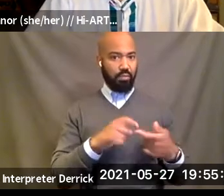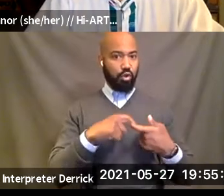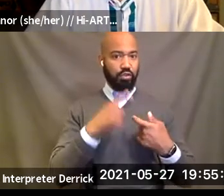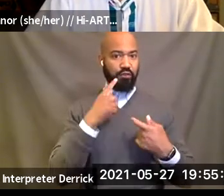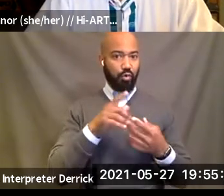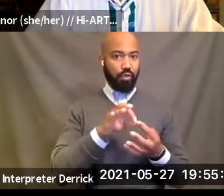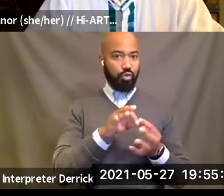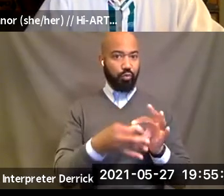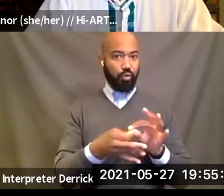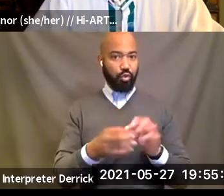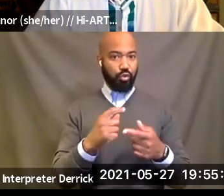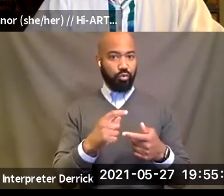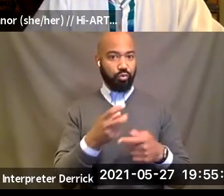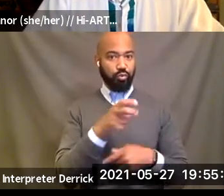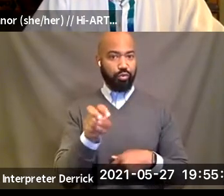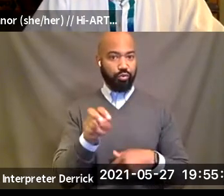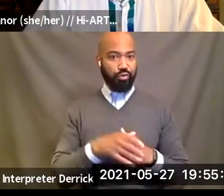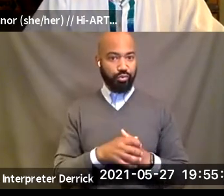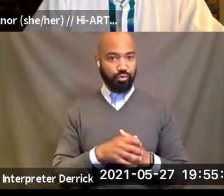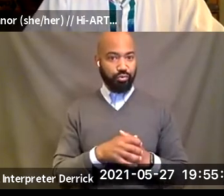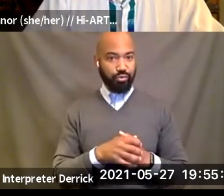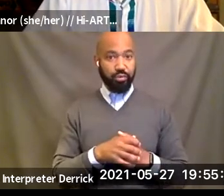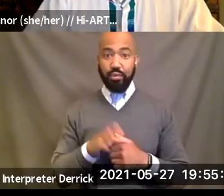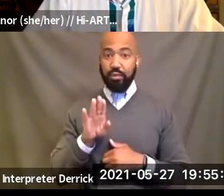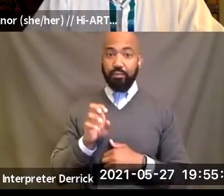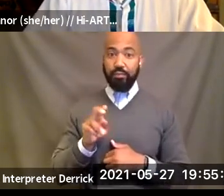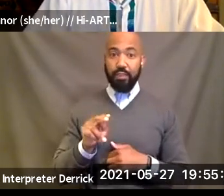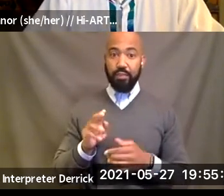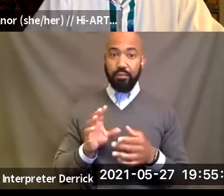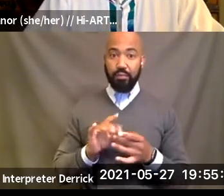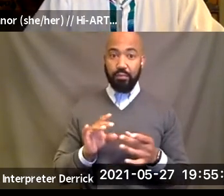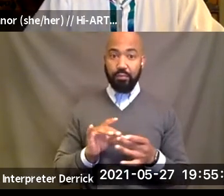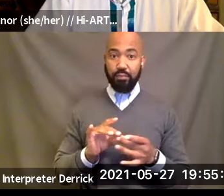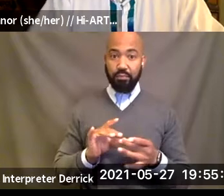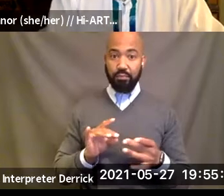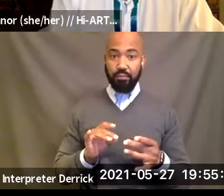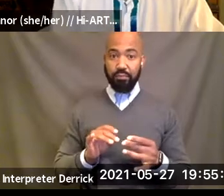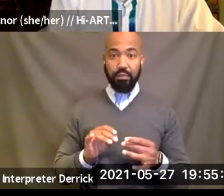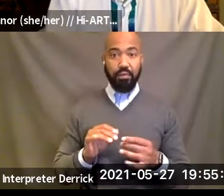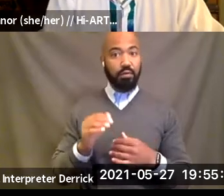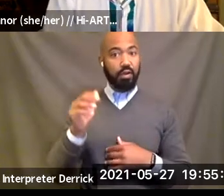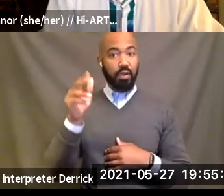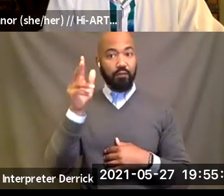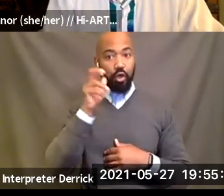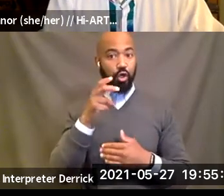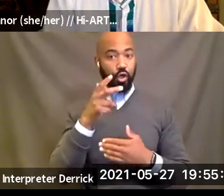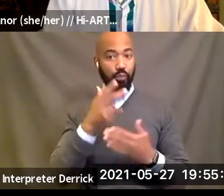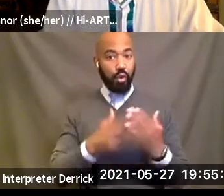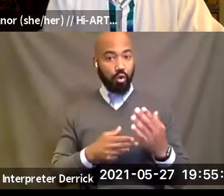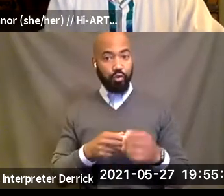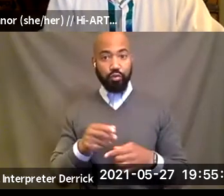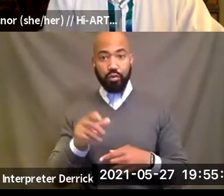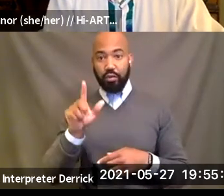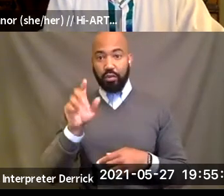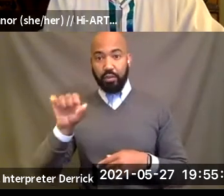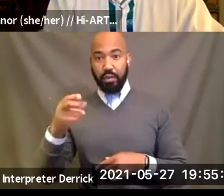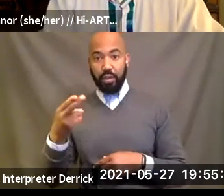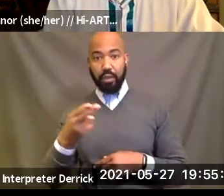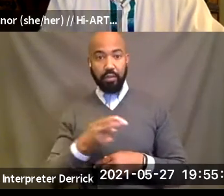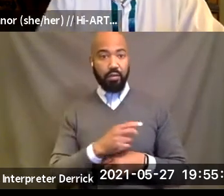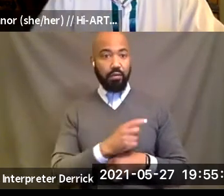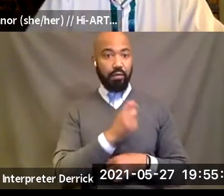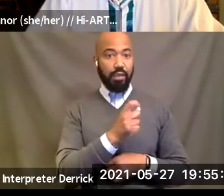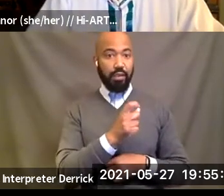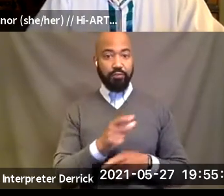Benjamin (they/them/elle): heard or seen because Leah and I have talked directly about feedback as to people who have edited the scene and are holding like some logistic pieces.